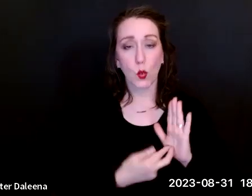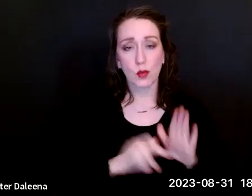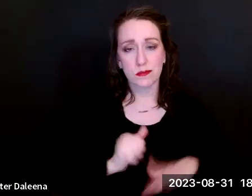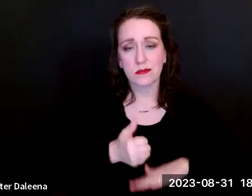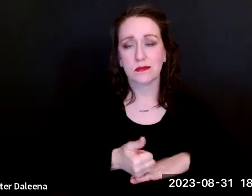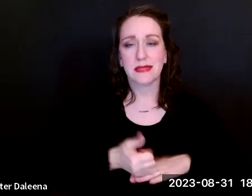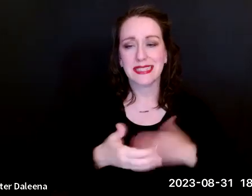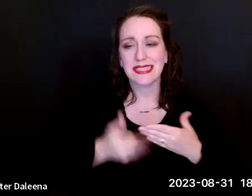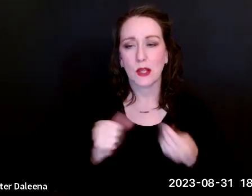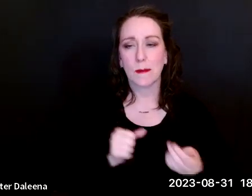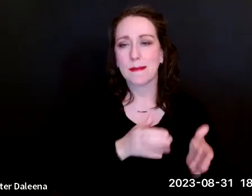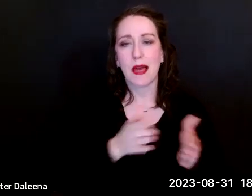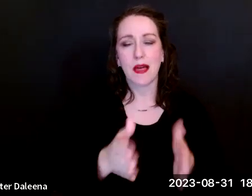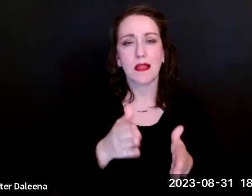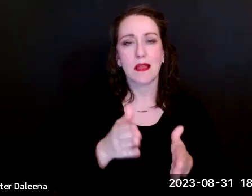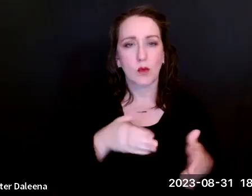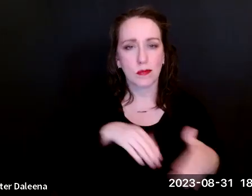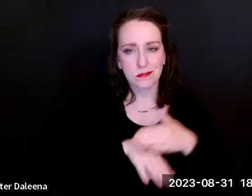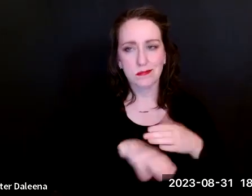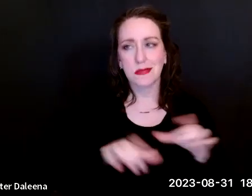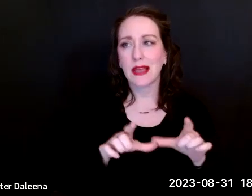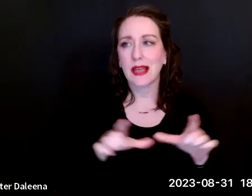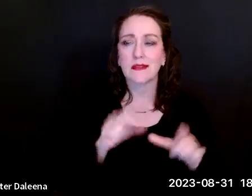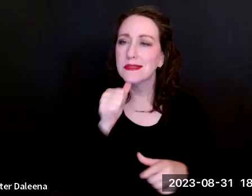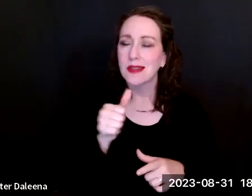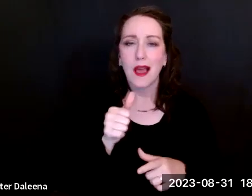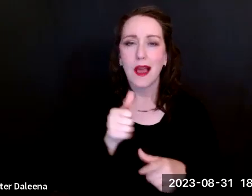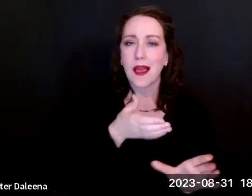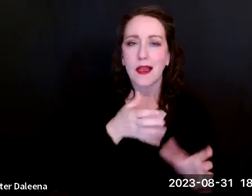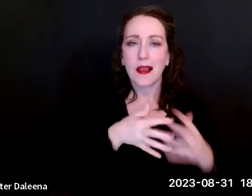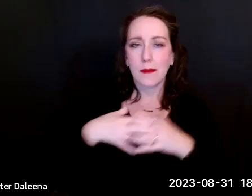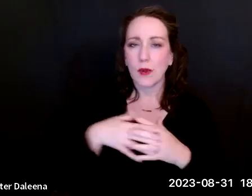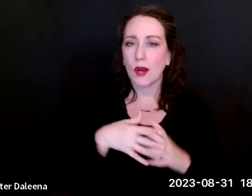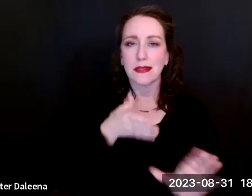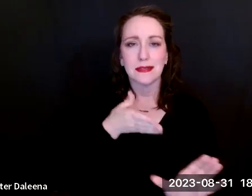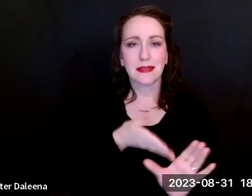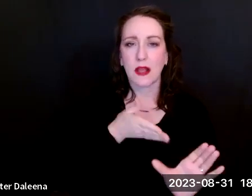Pathway to access licensure through non-american Psychological Association accredited programs